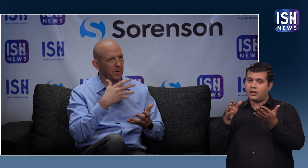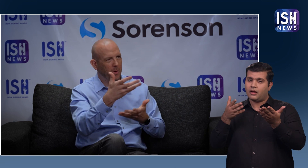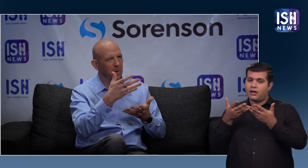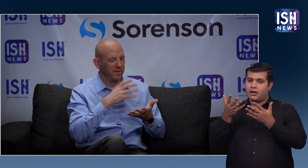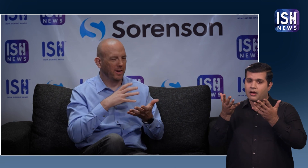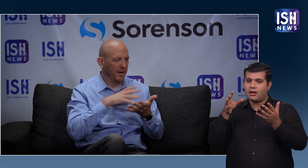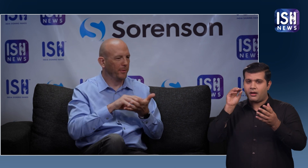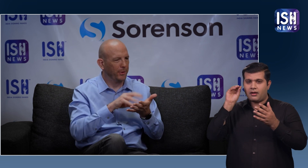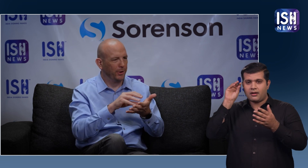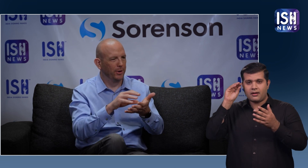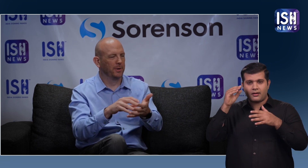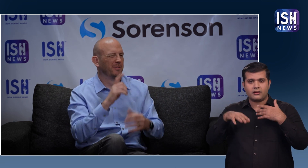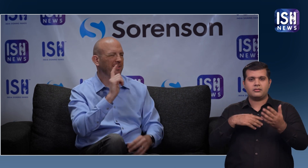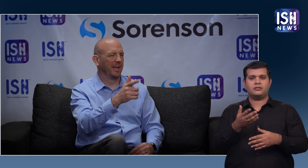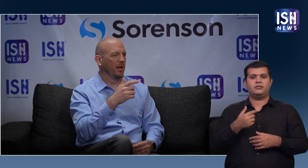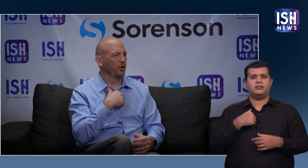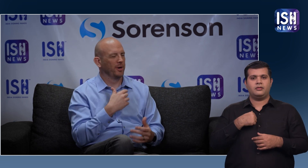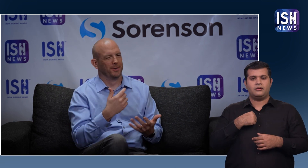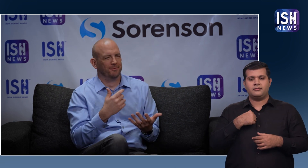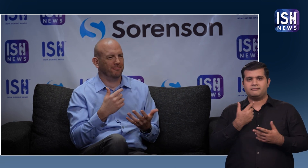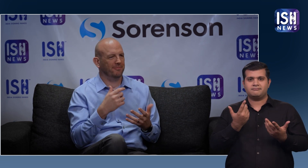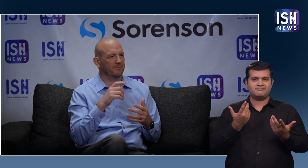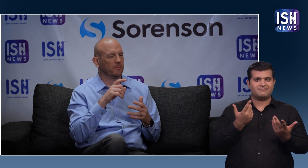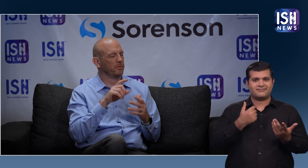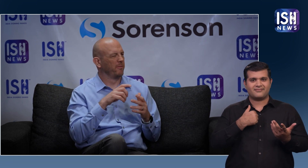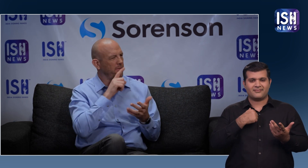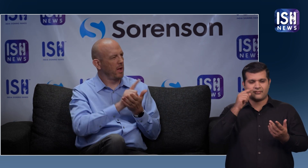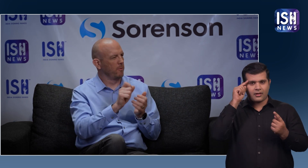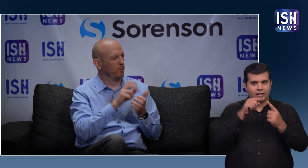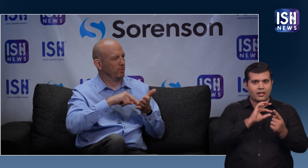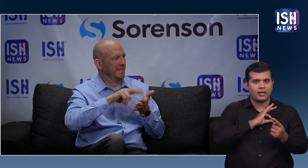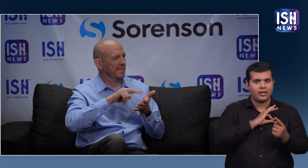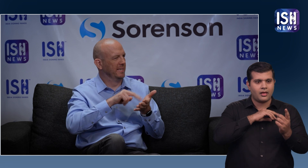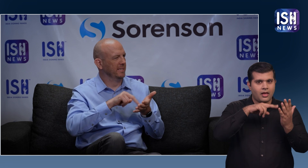As I was learning, later I fell in love with reading.